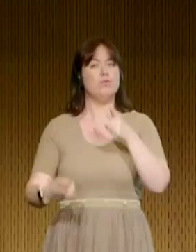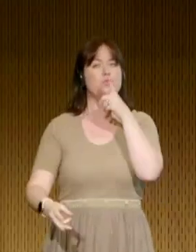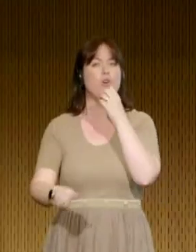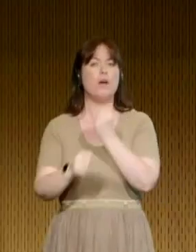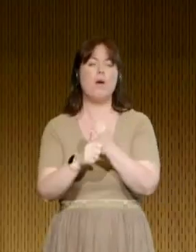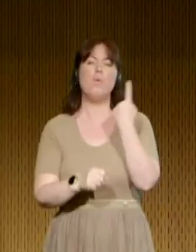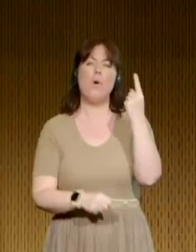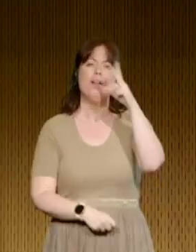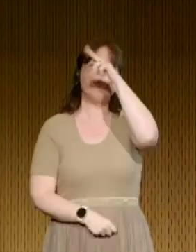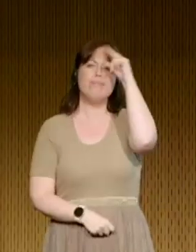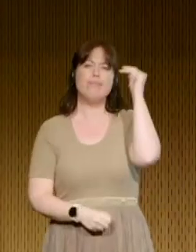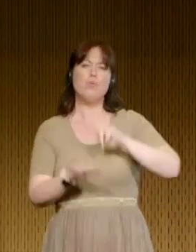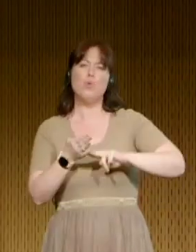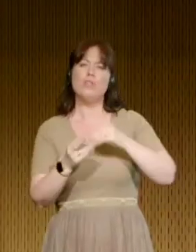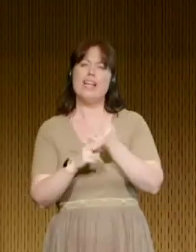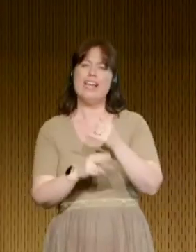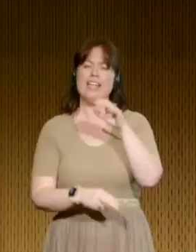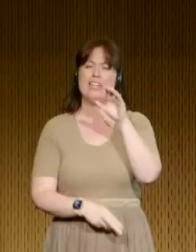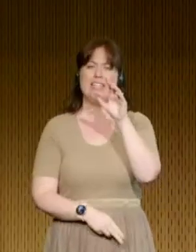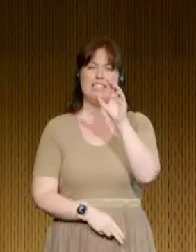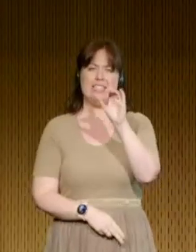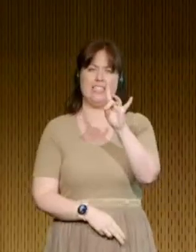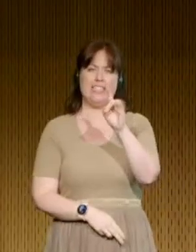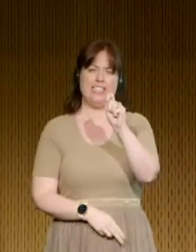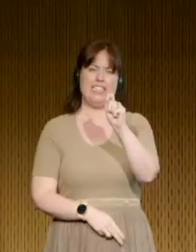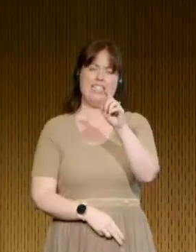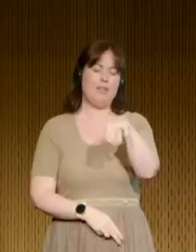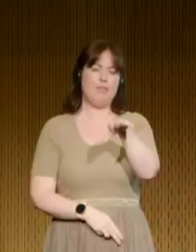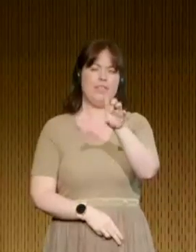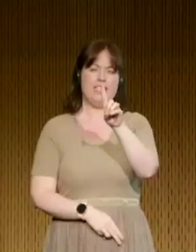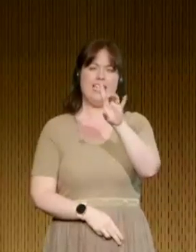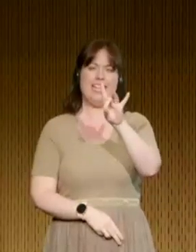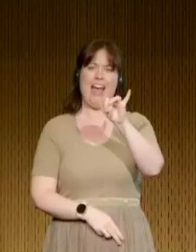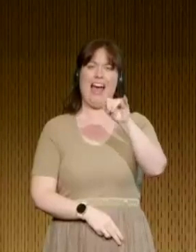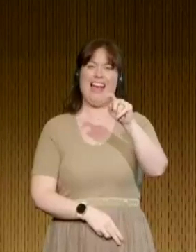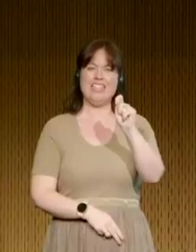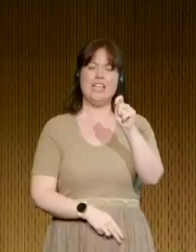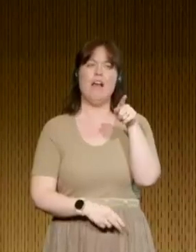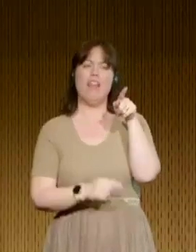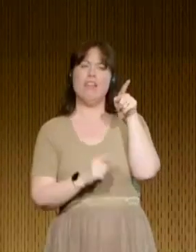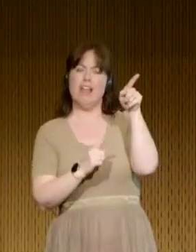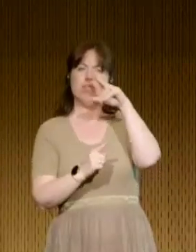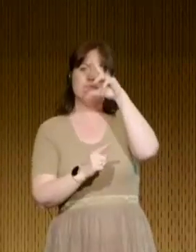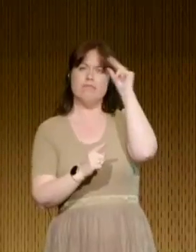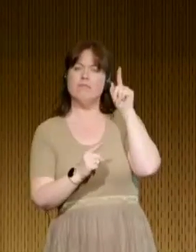we use in DKIT that is really considered a very inclusive form of teaching, learning, assessment